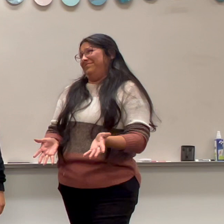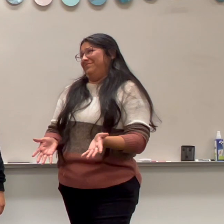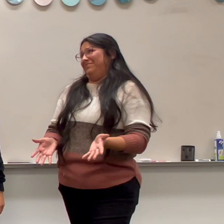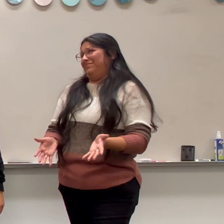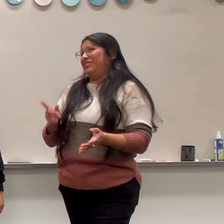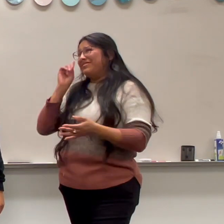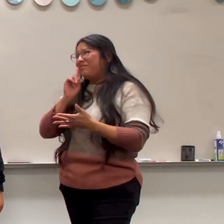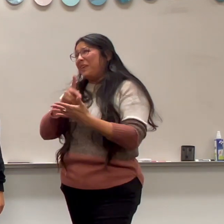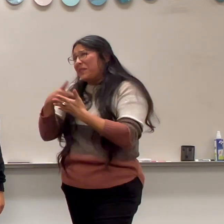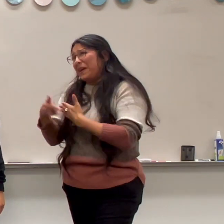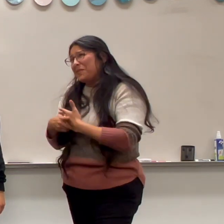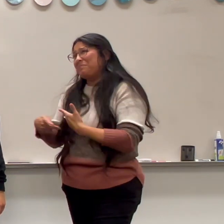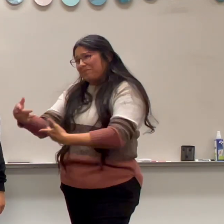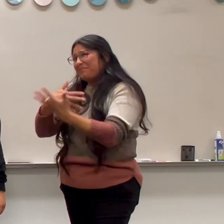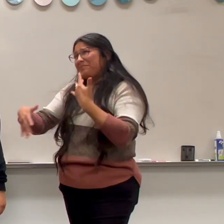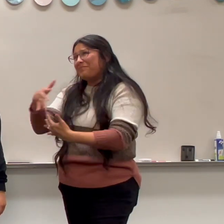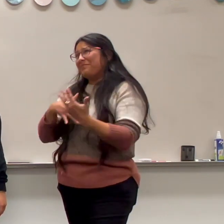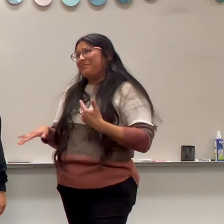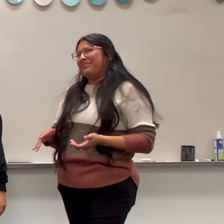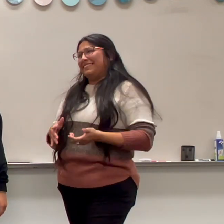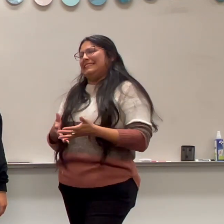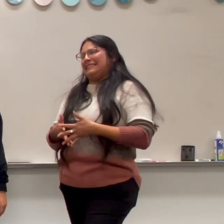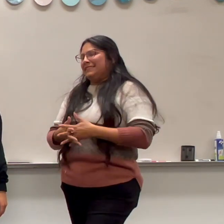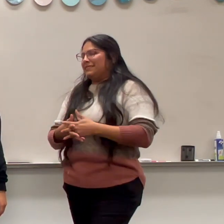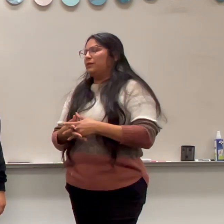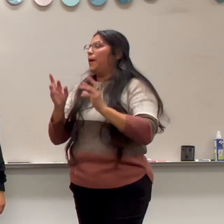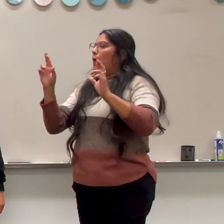percentage and there's only a small percentage of the school and the students that actually